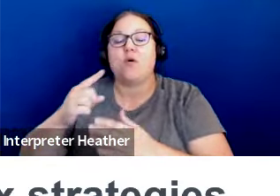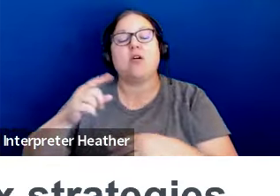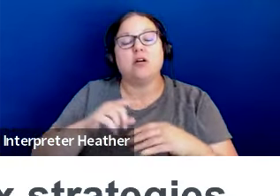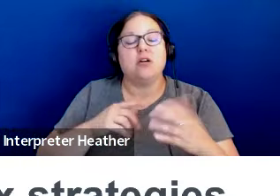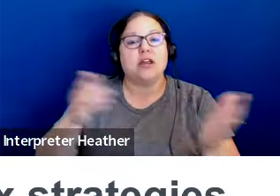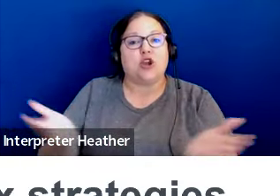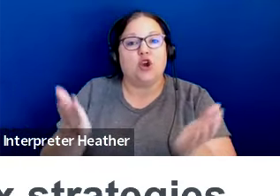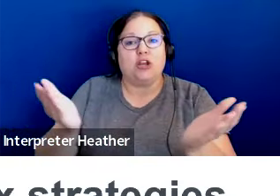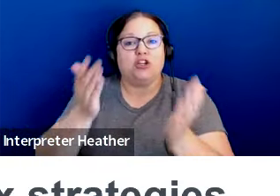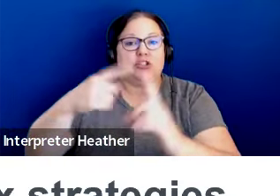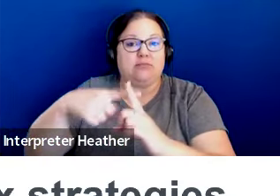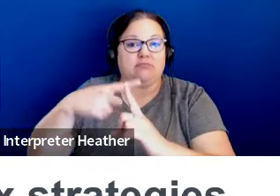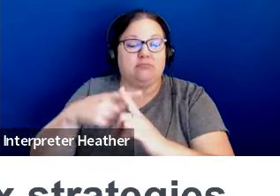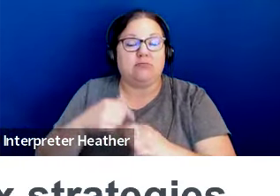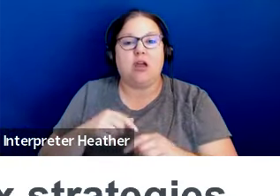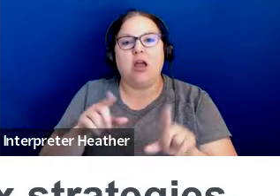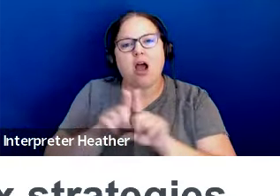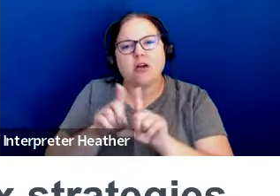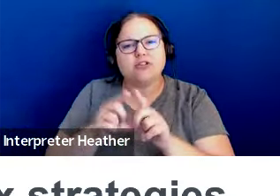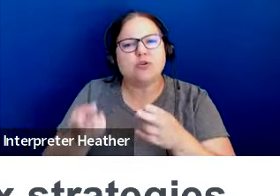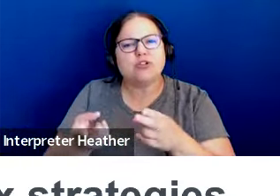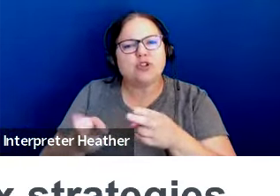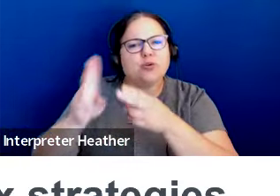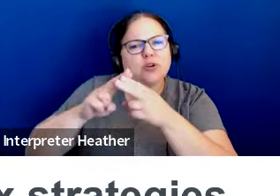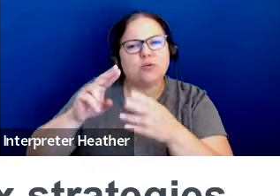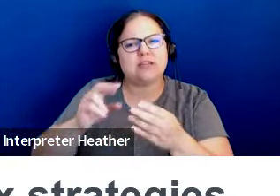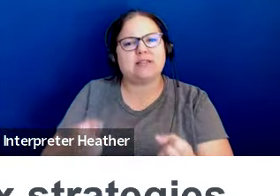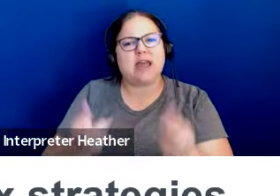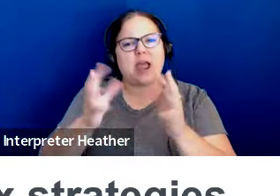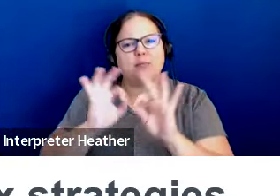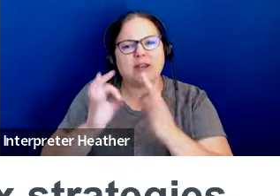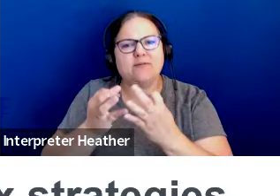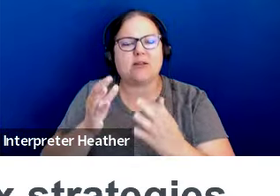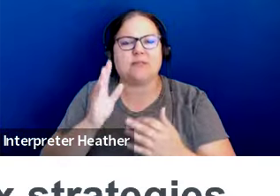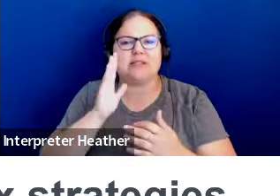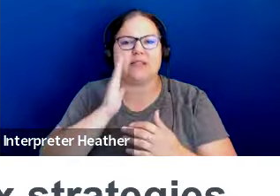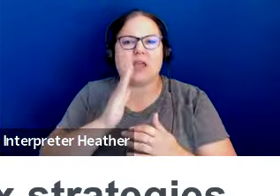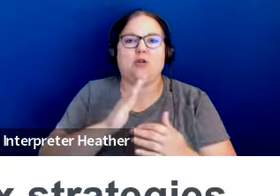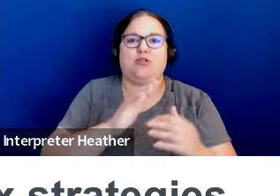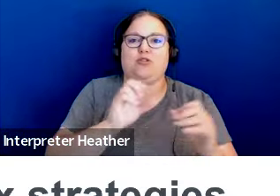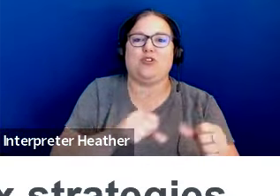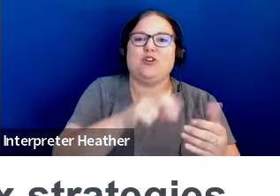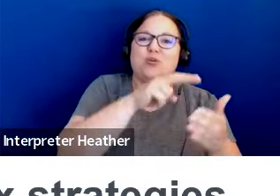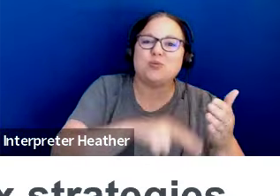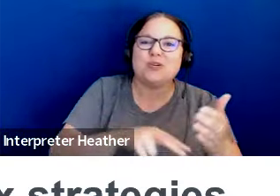of course, to increase the number of families who are talking, reading, and singing daily to